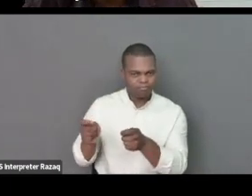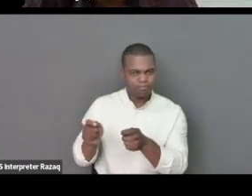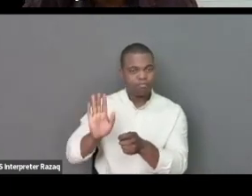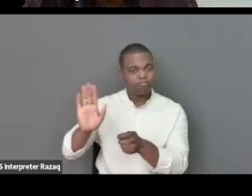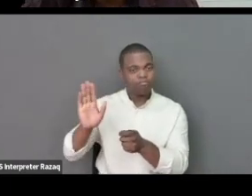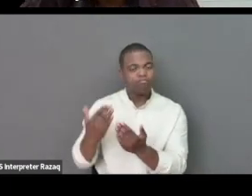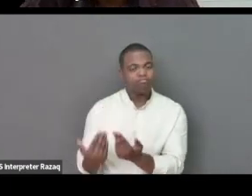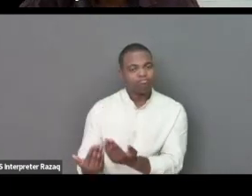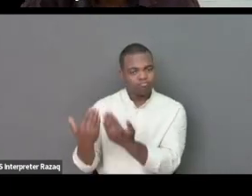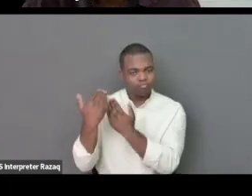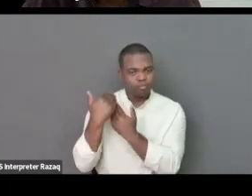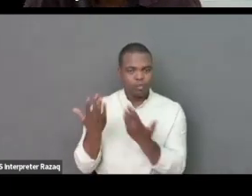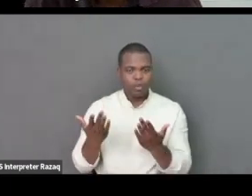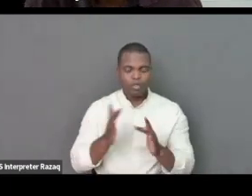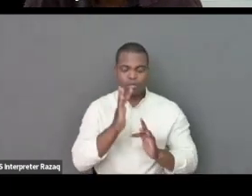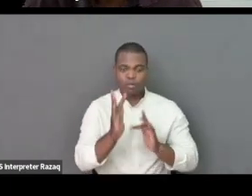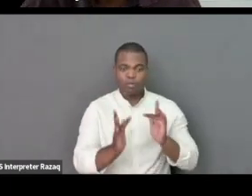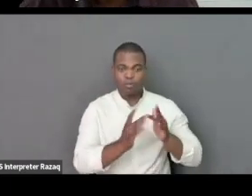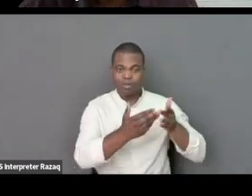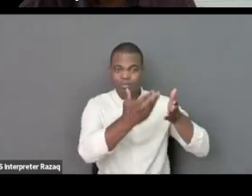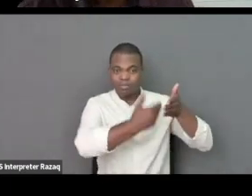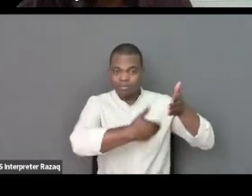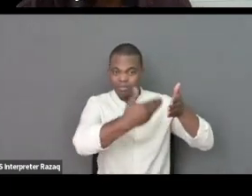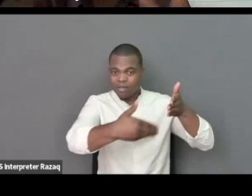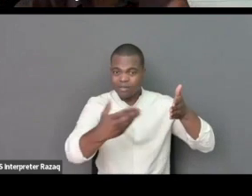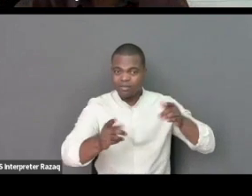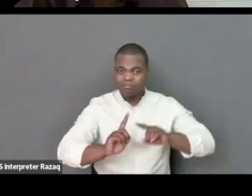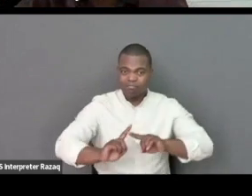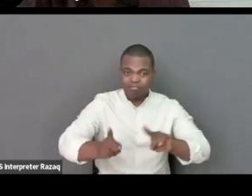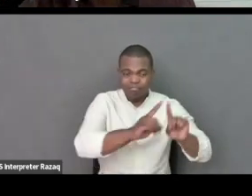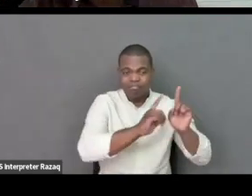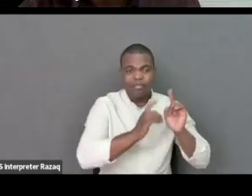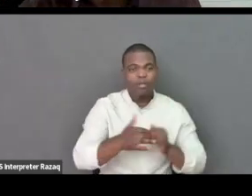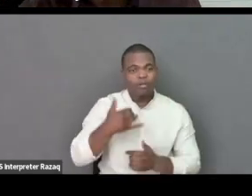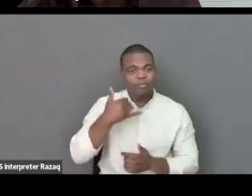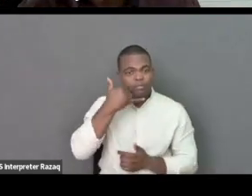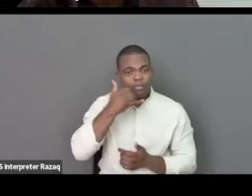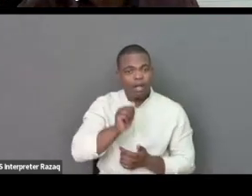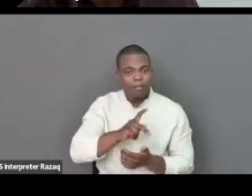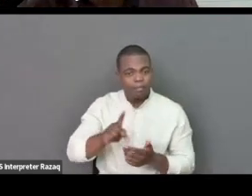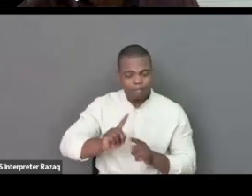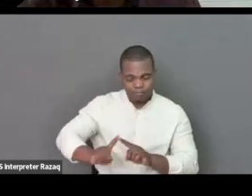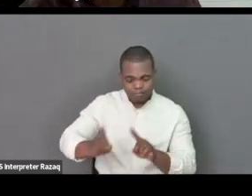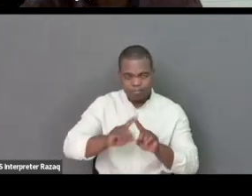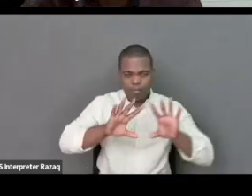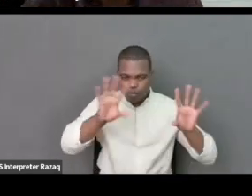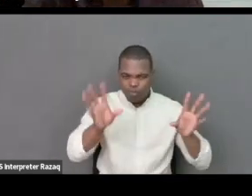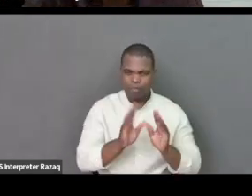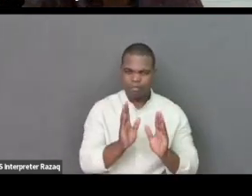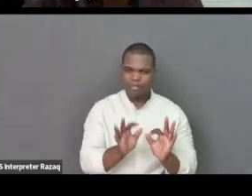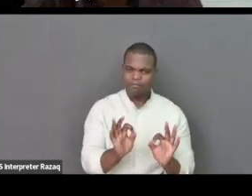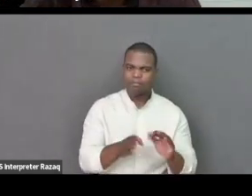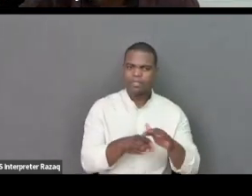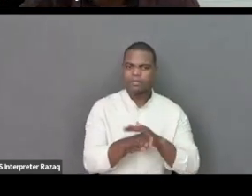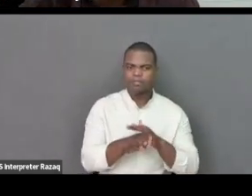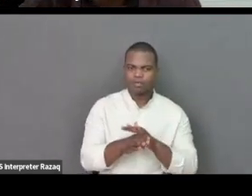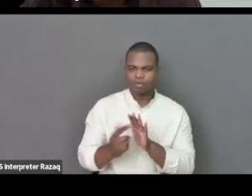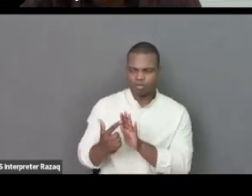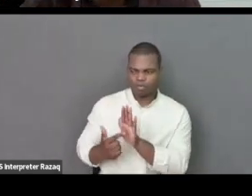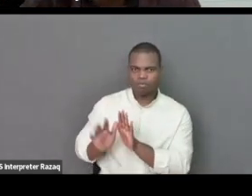how to facilitate that accessibility's improved. So, there is the supervisory bodies, there is the monitory bodies and